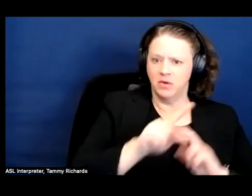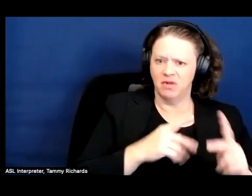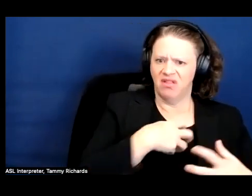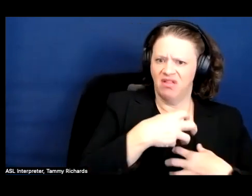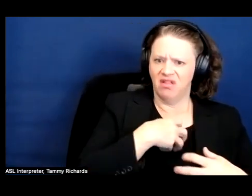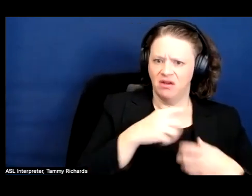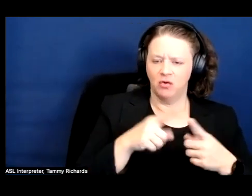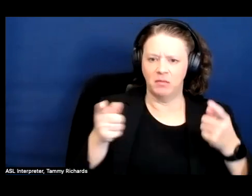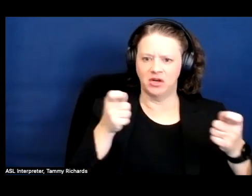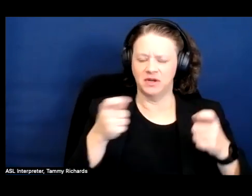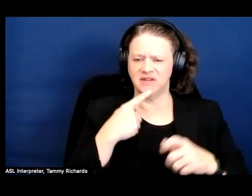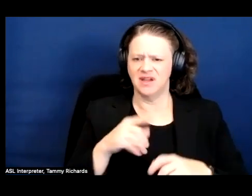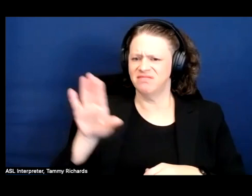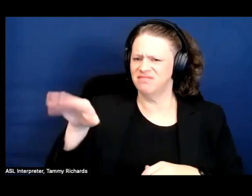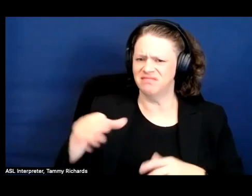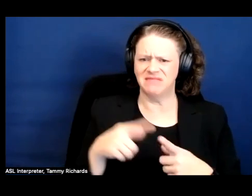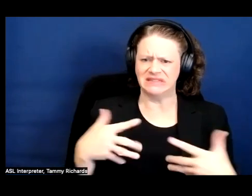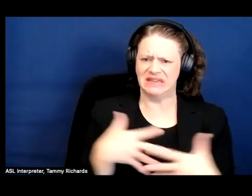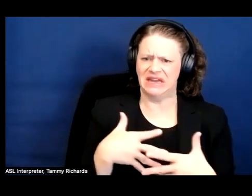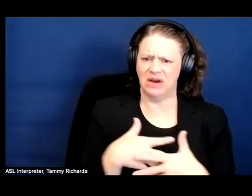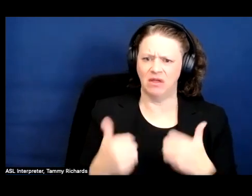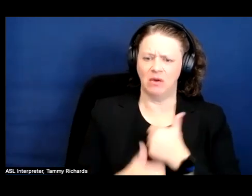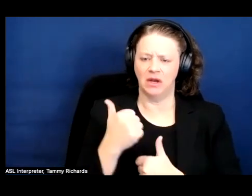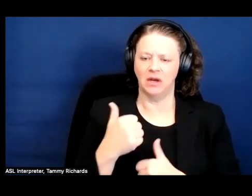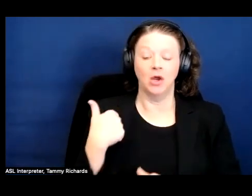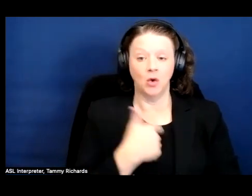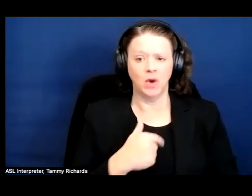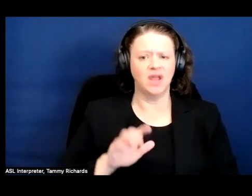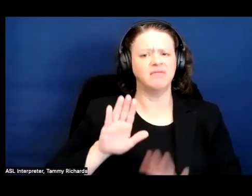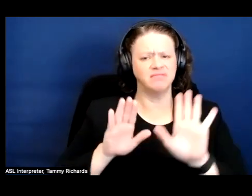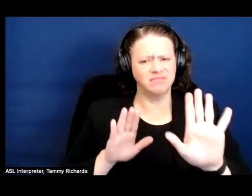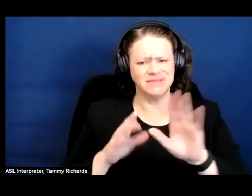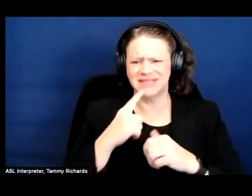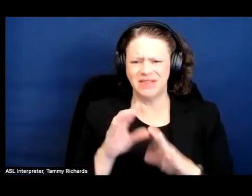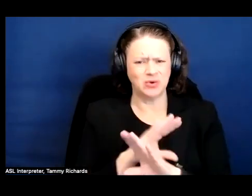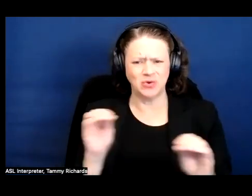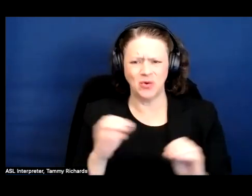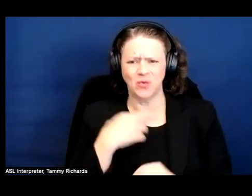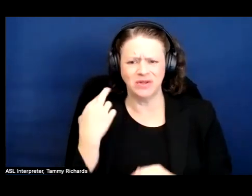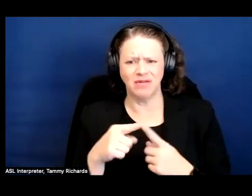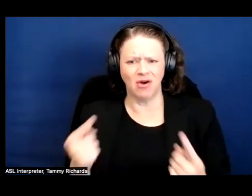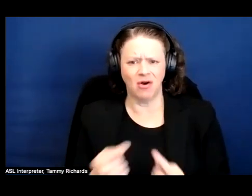Housing providers cannot require tenants to pay fees that are applicable to pets,